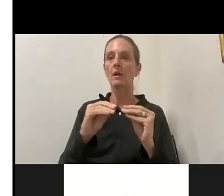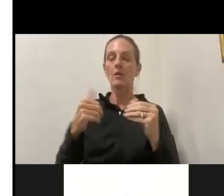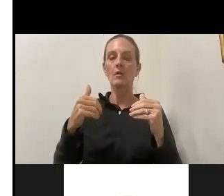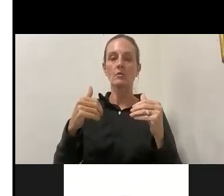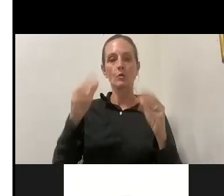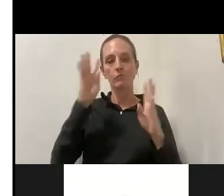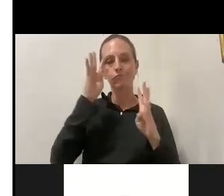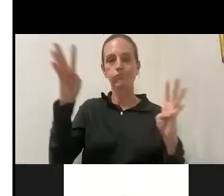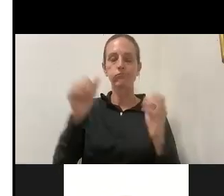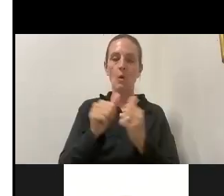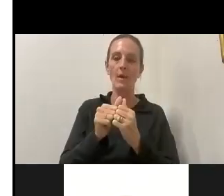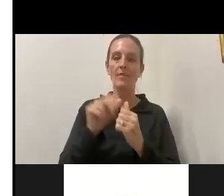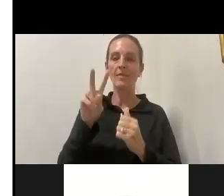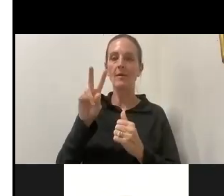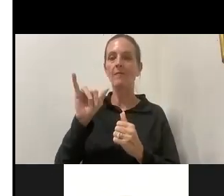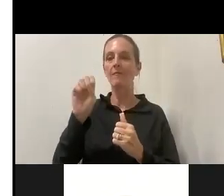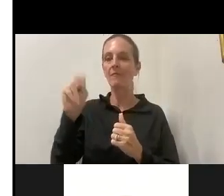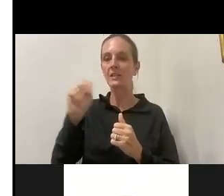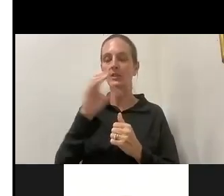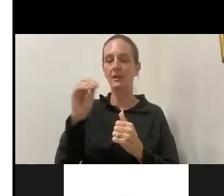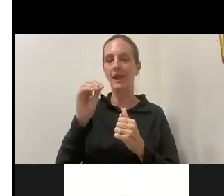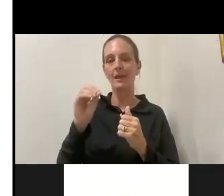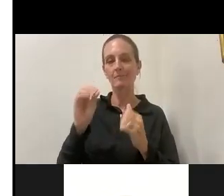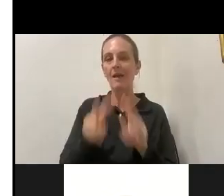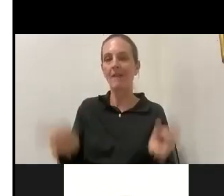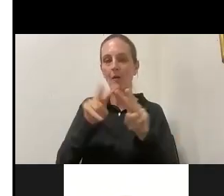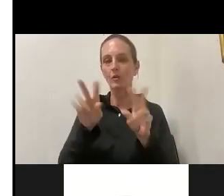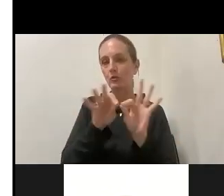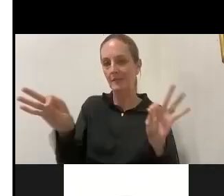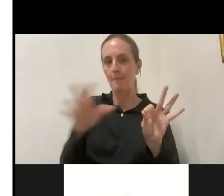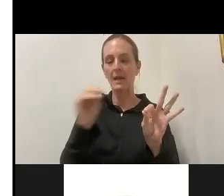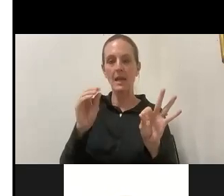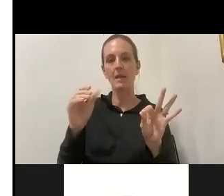and then we will meet separately with elders and youth. So that might be, there might